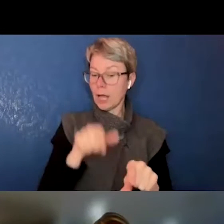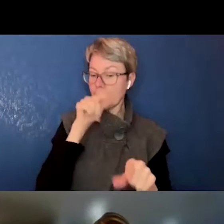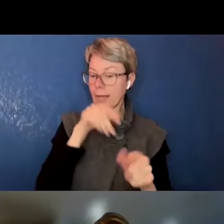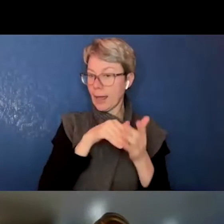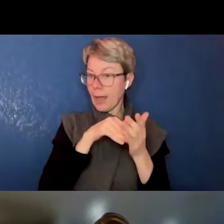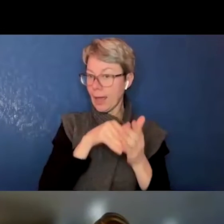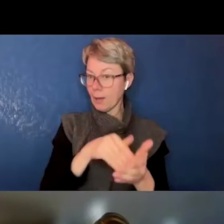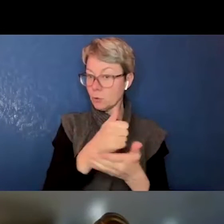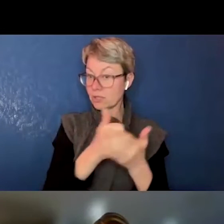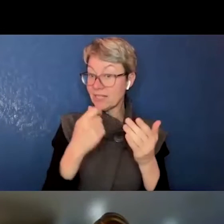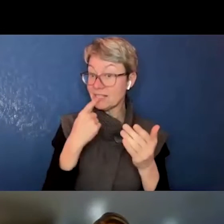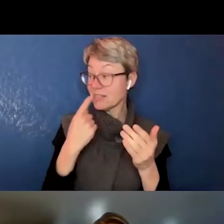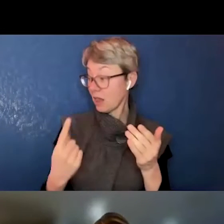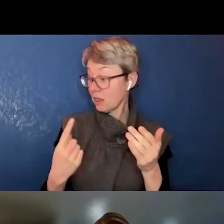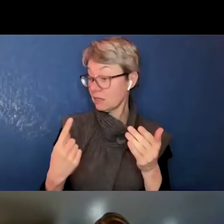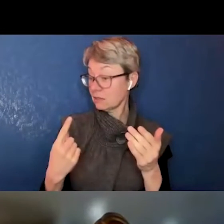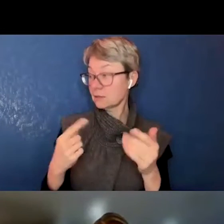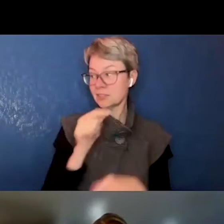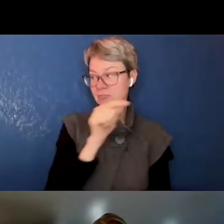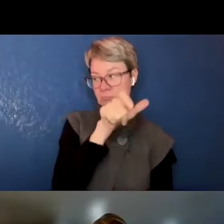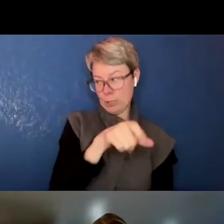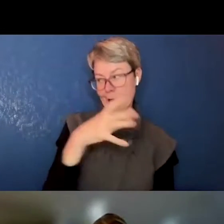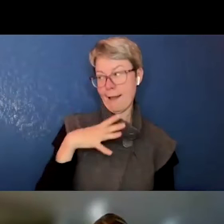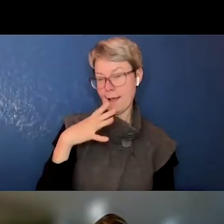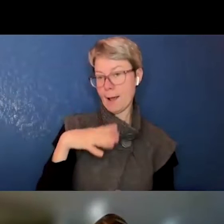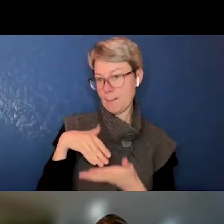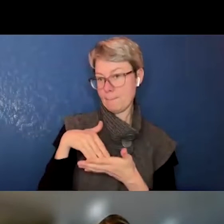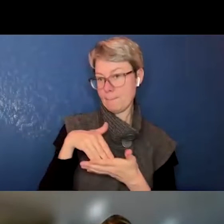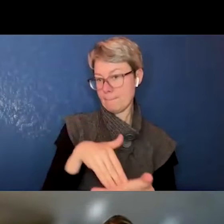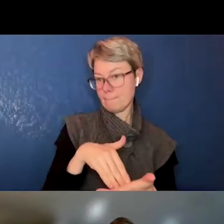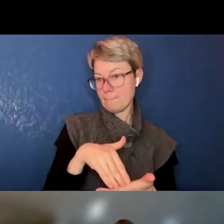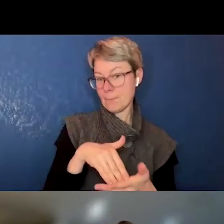that help is needed is is something that um you know or helping someone to make the appointment